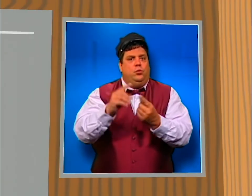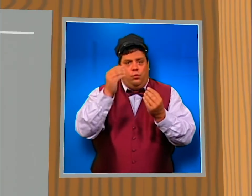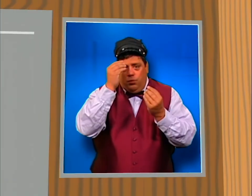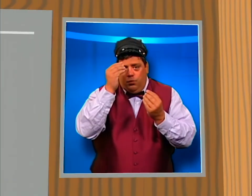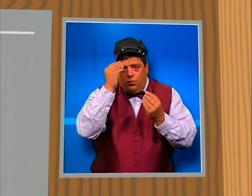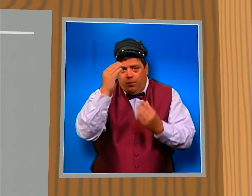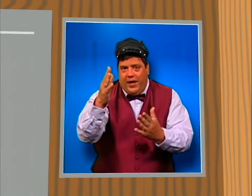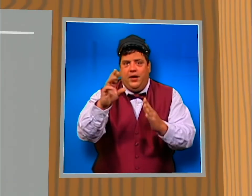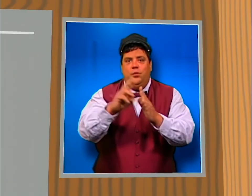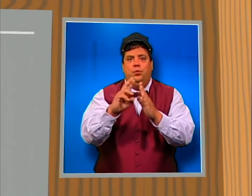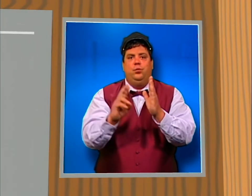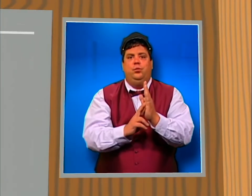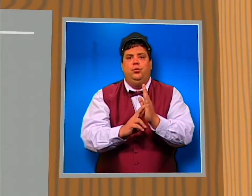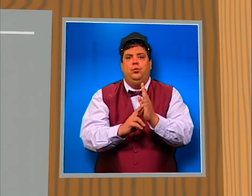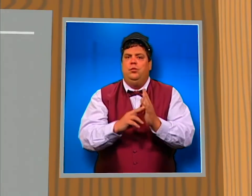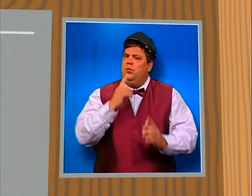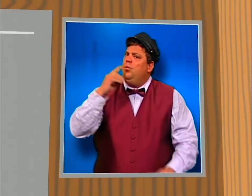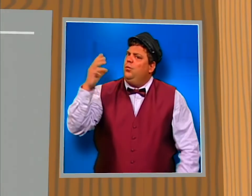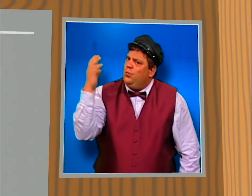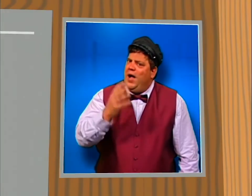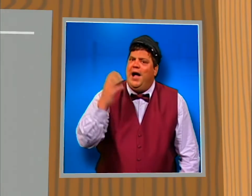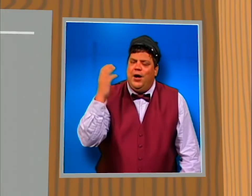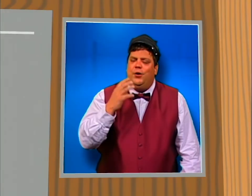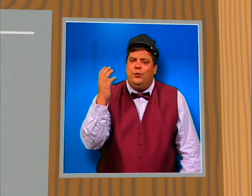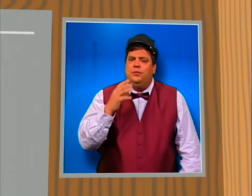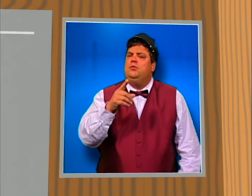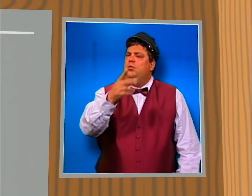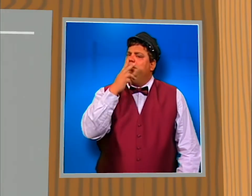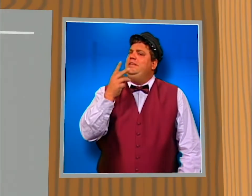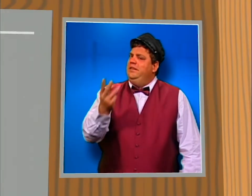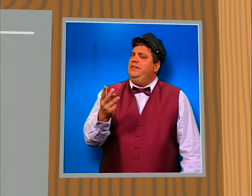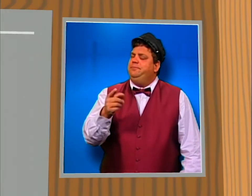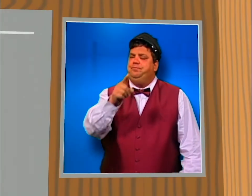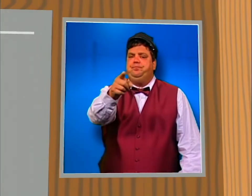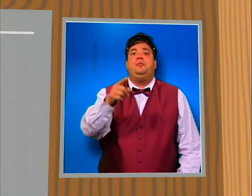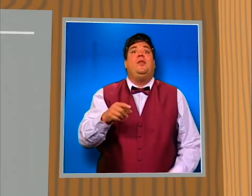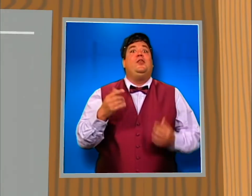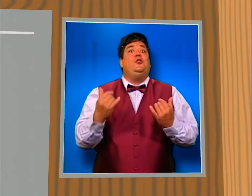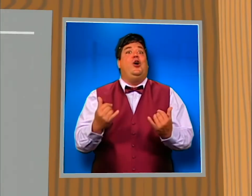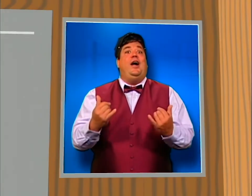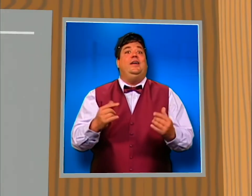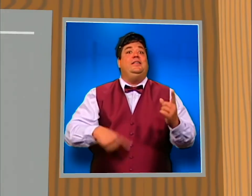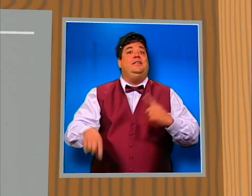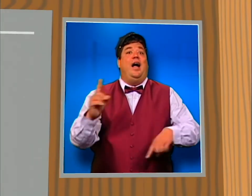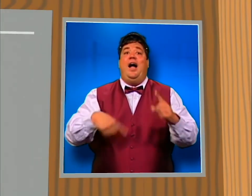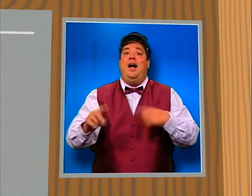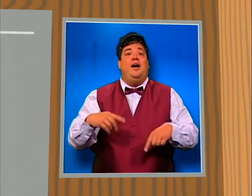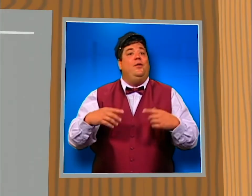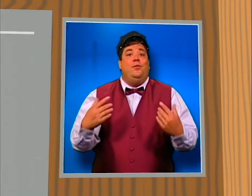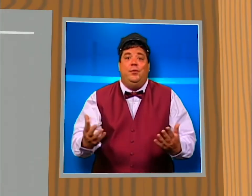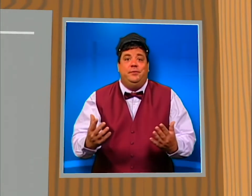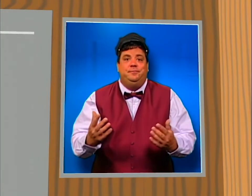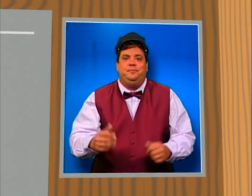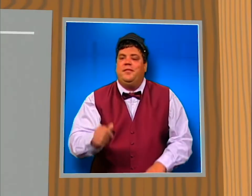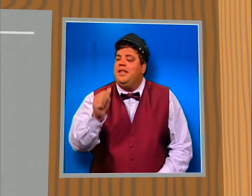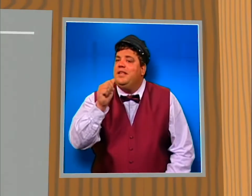NOW, TODAY YOU WATCH FOR THESE SIGNS: HONEST; HONESTY, LIKE THIS;